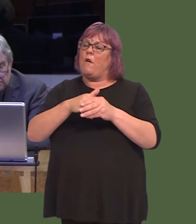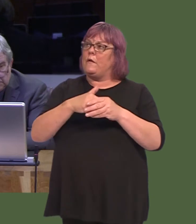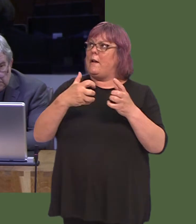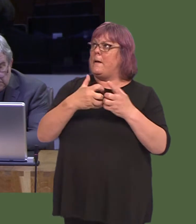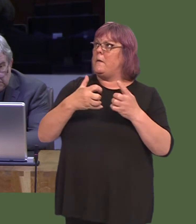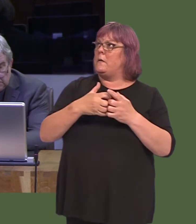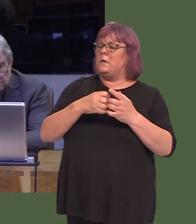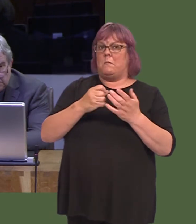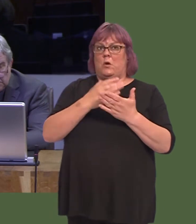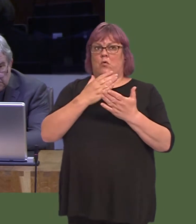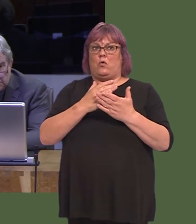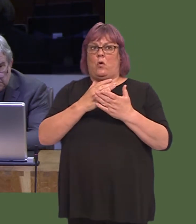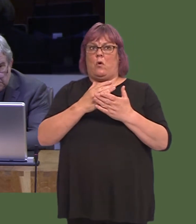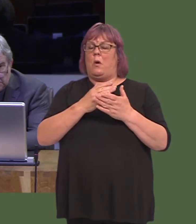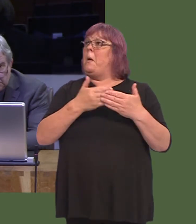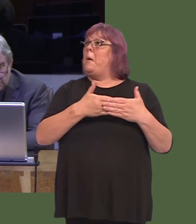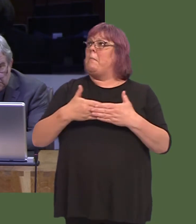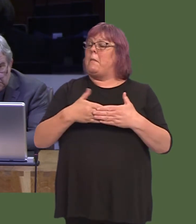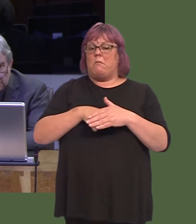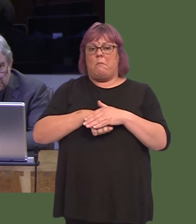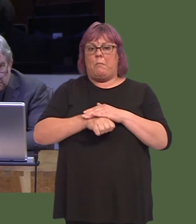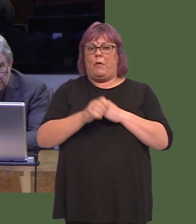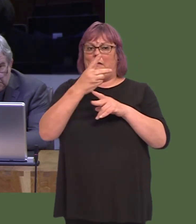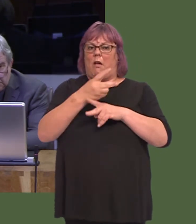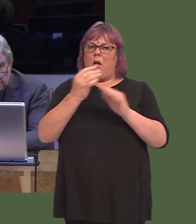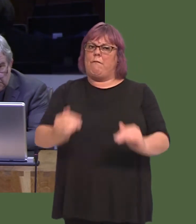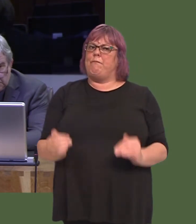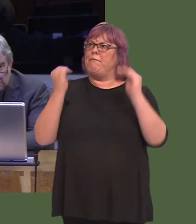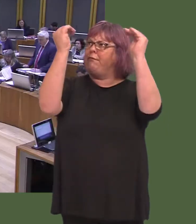there, we have the highest standards of neonatal care in our health board area.